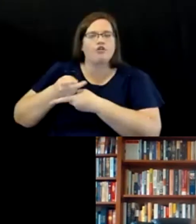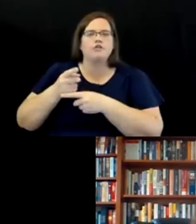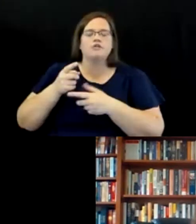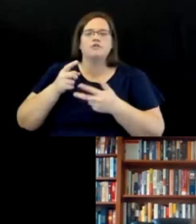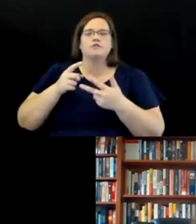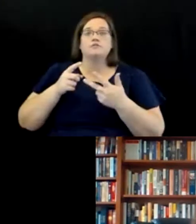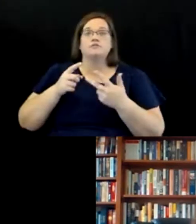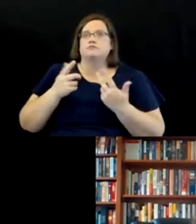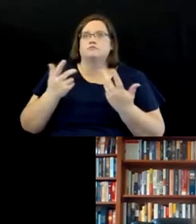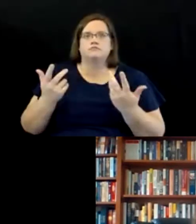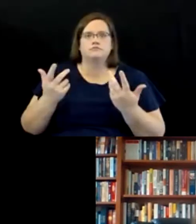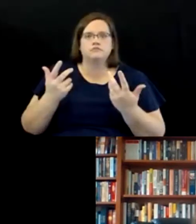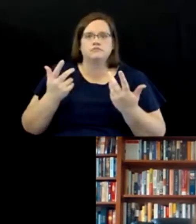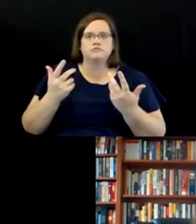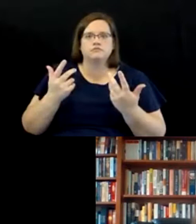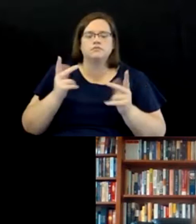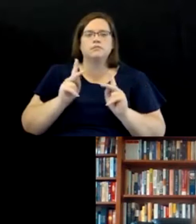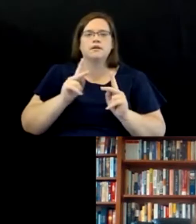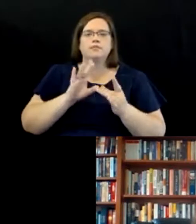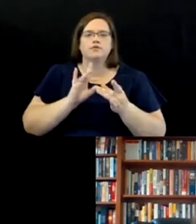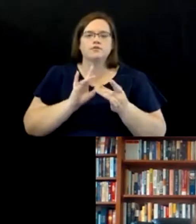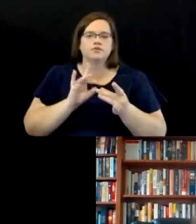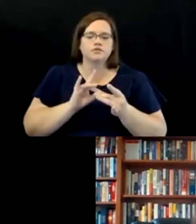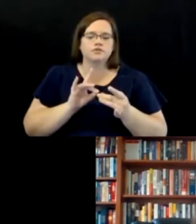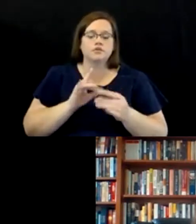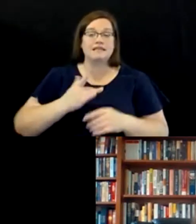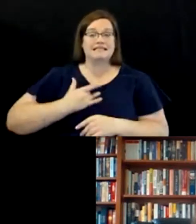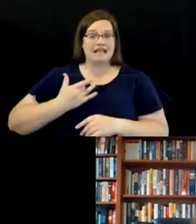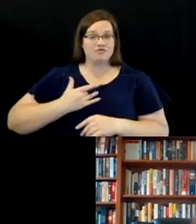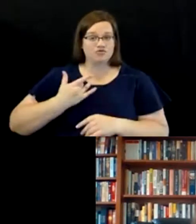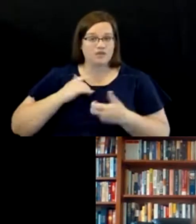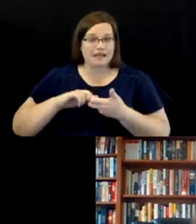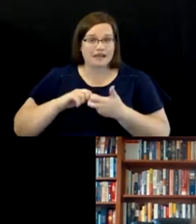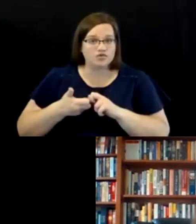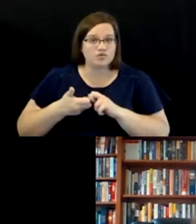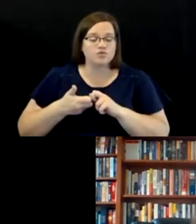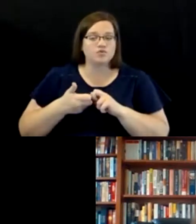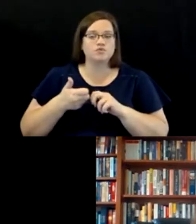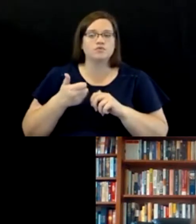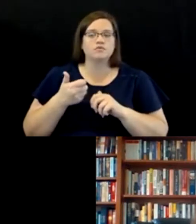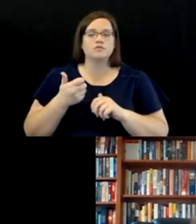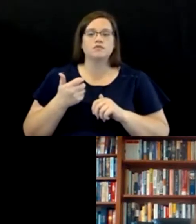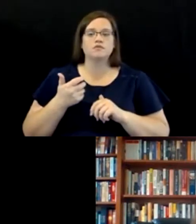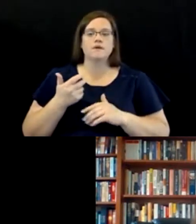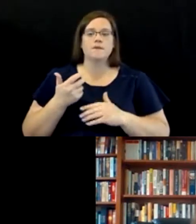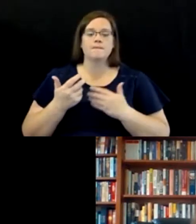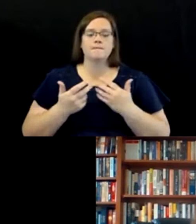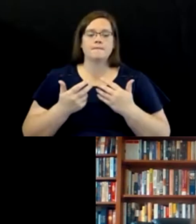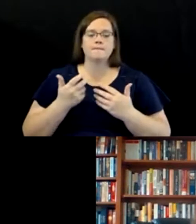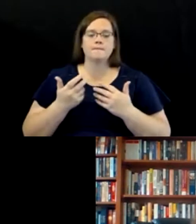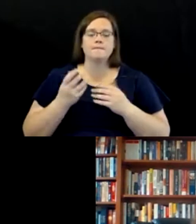counting like sensory issues or sort of more of the issues around being